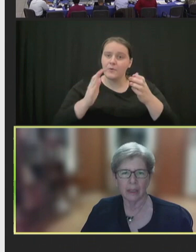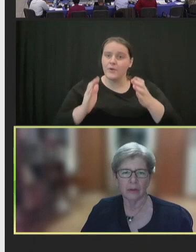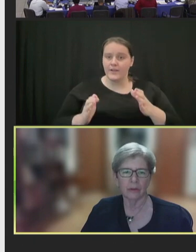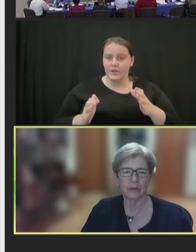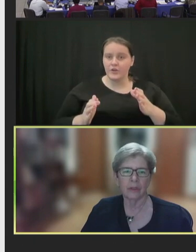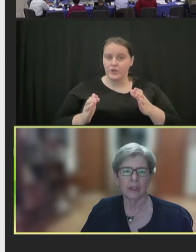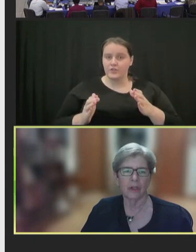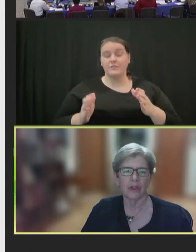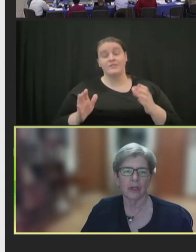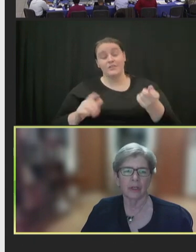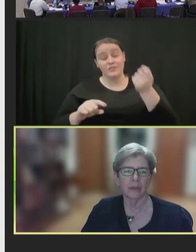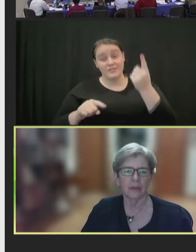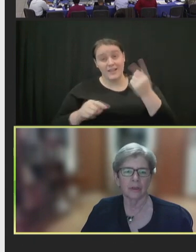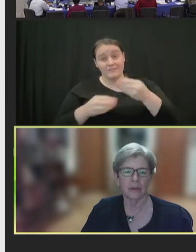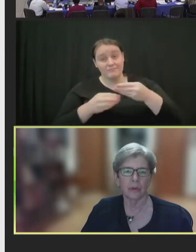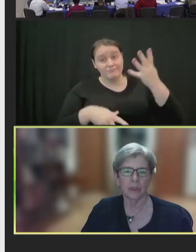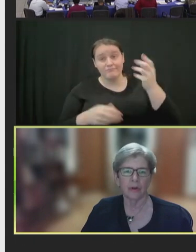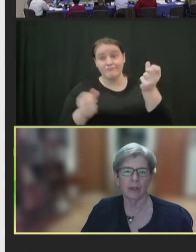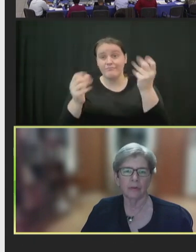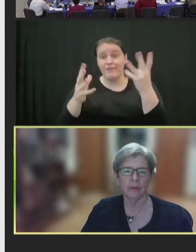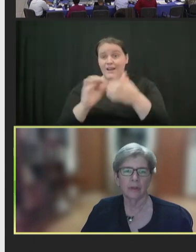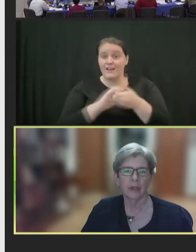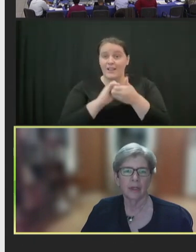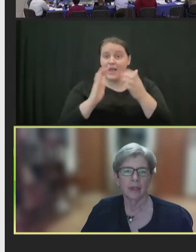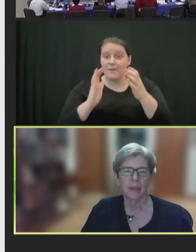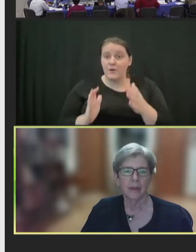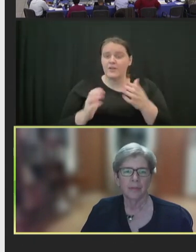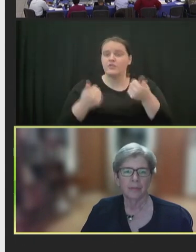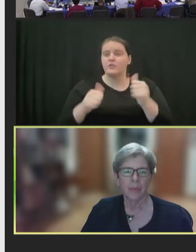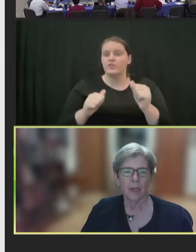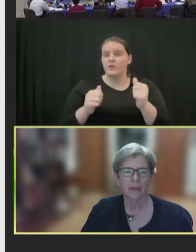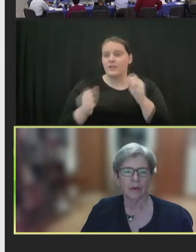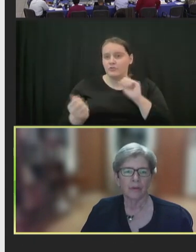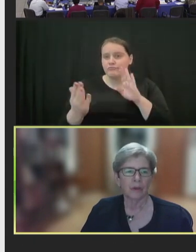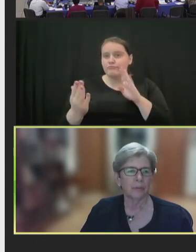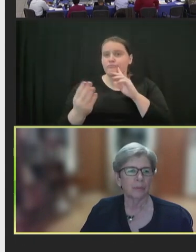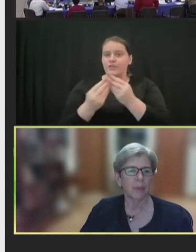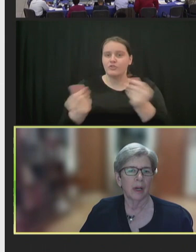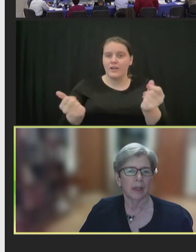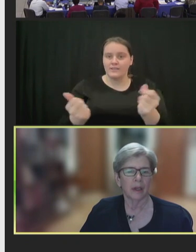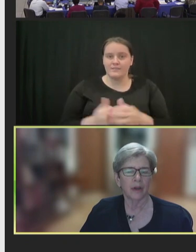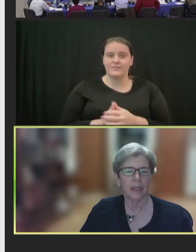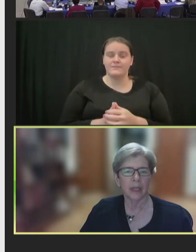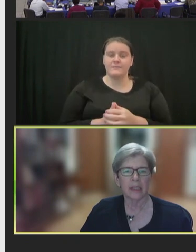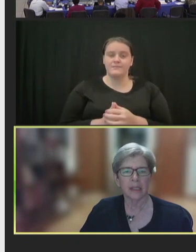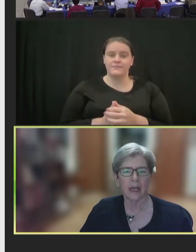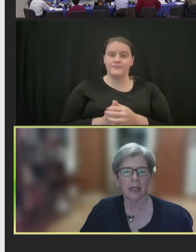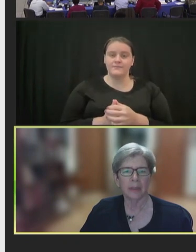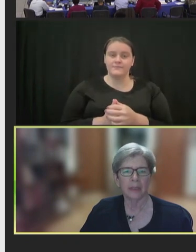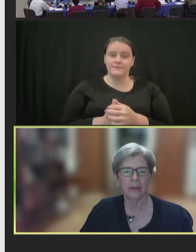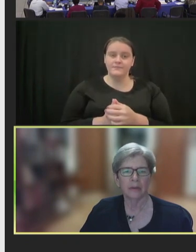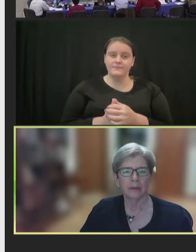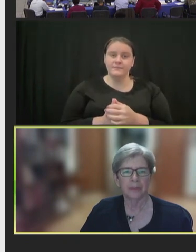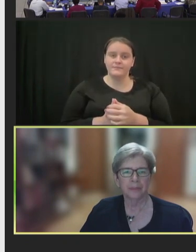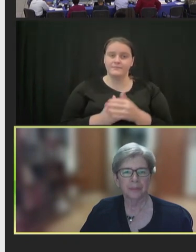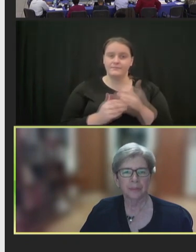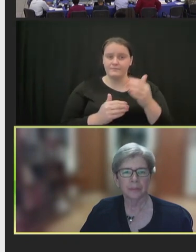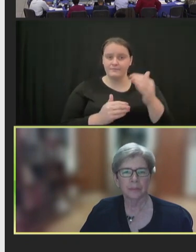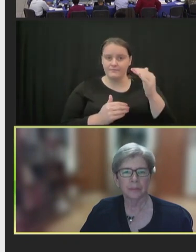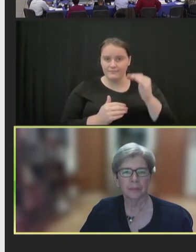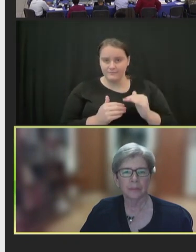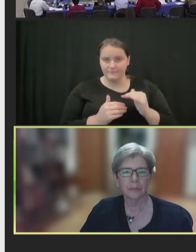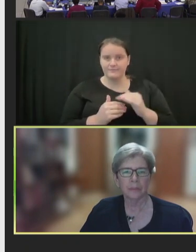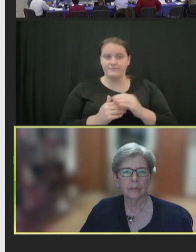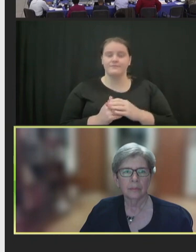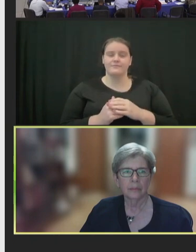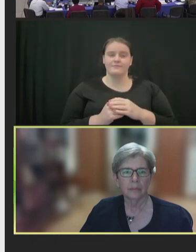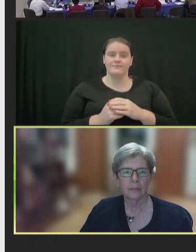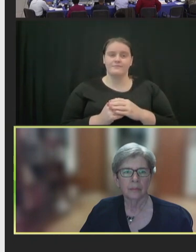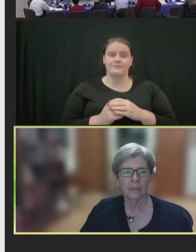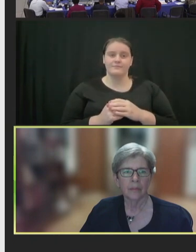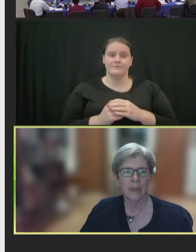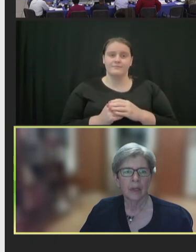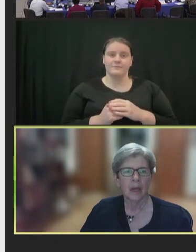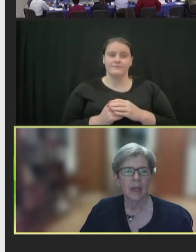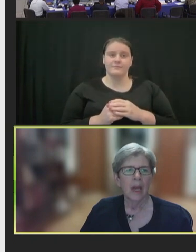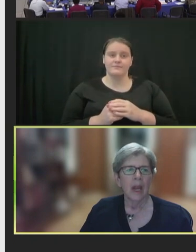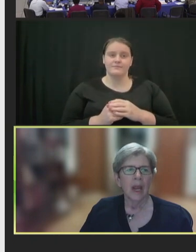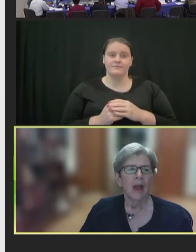as you'll see -- are trying to address. So, if you could go to the next slide, please.